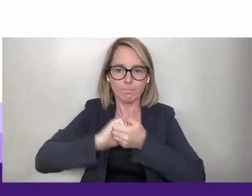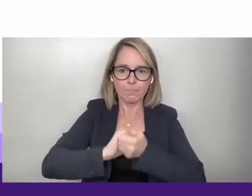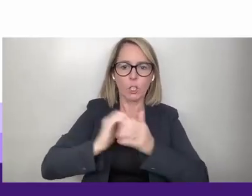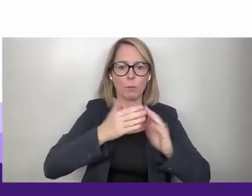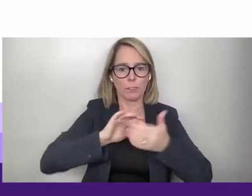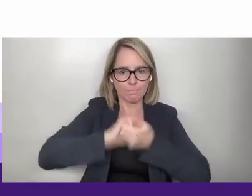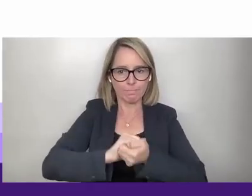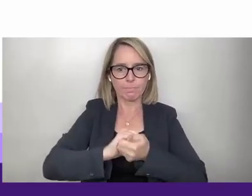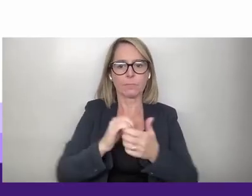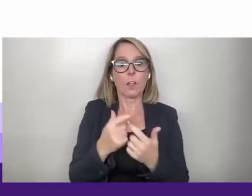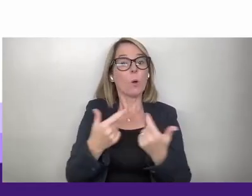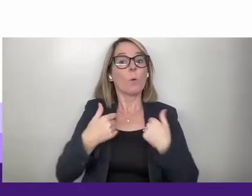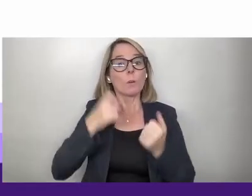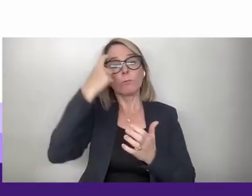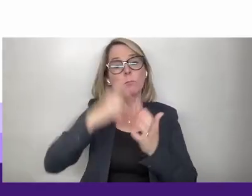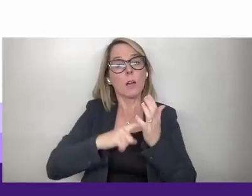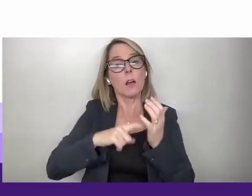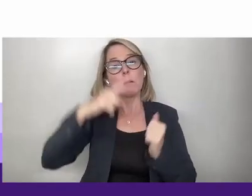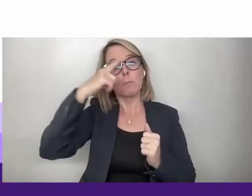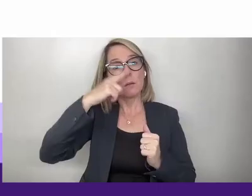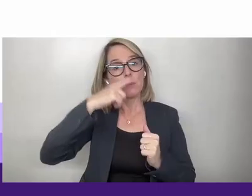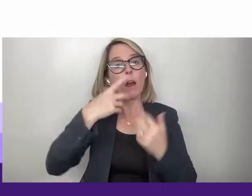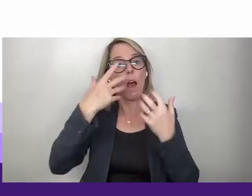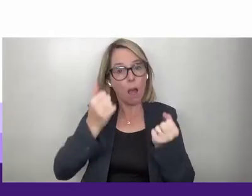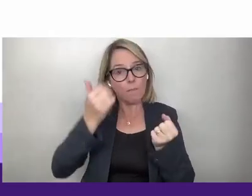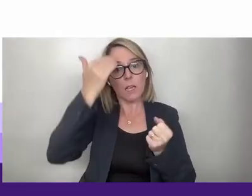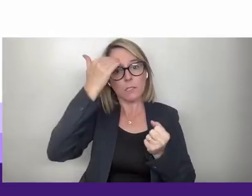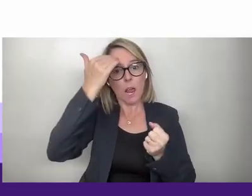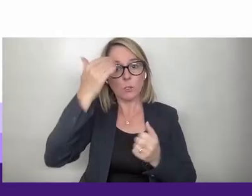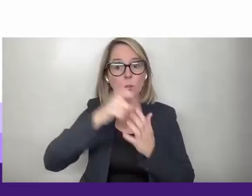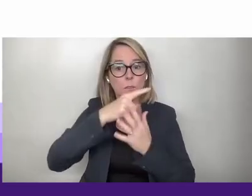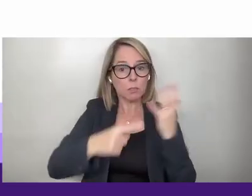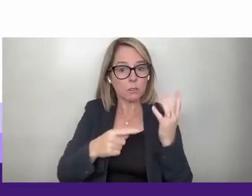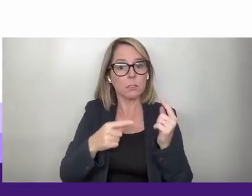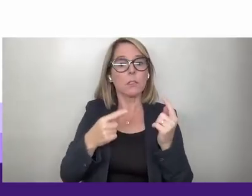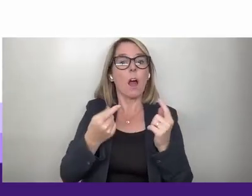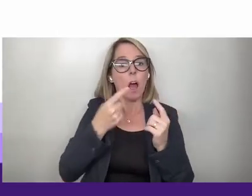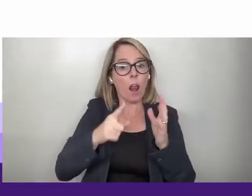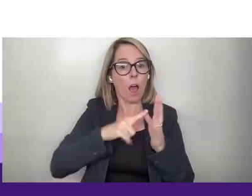expertise of people with intellectual disability and those on the autism spectrum and are committed